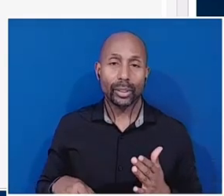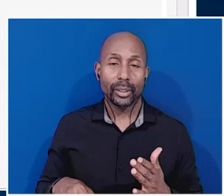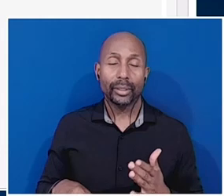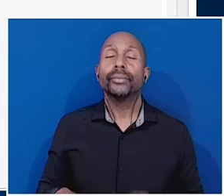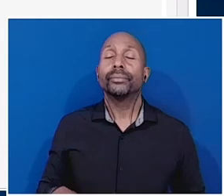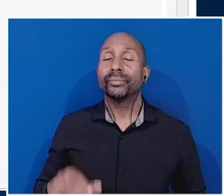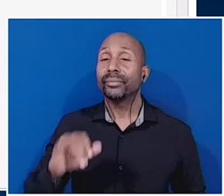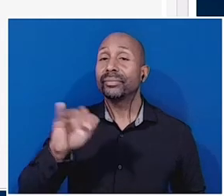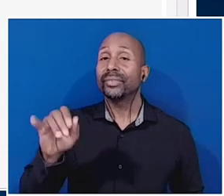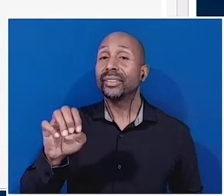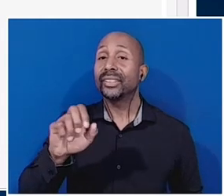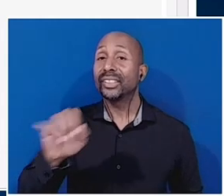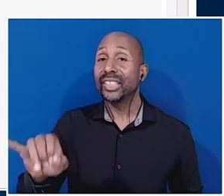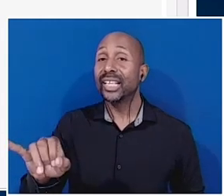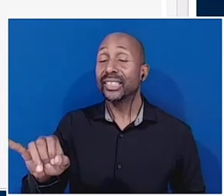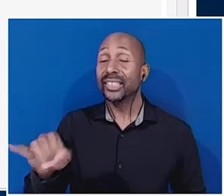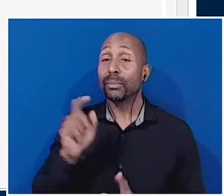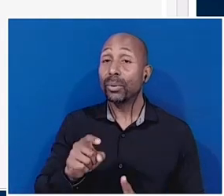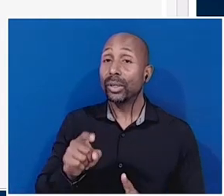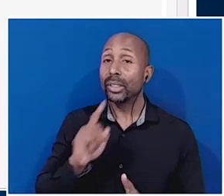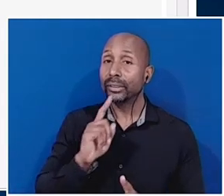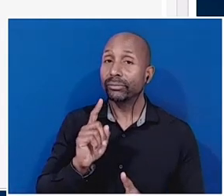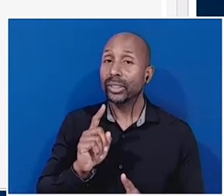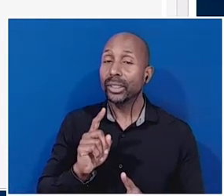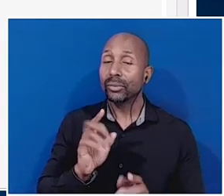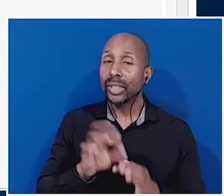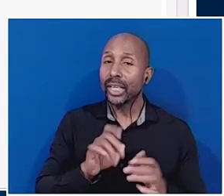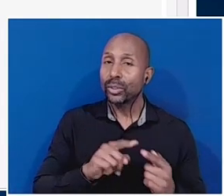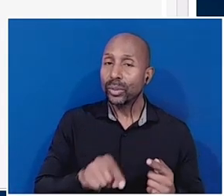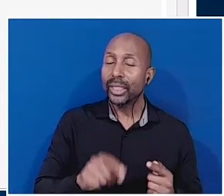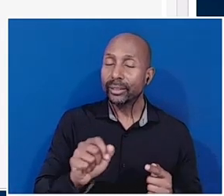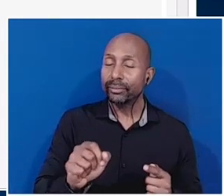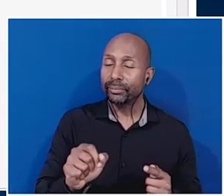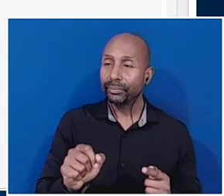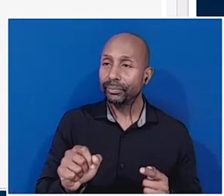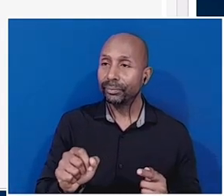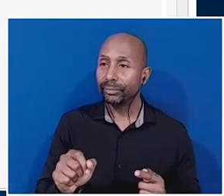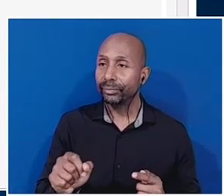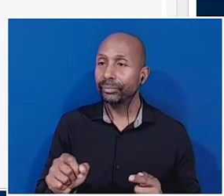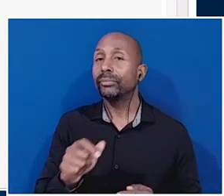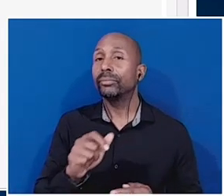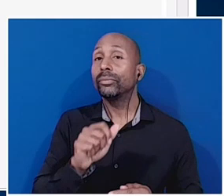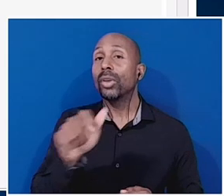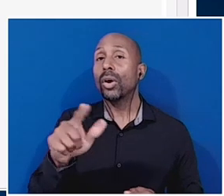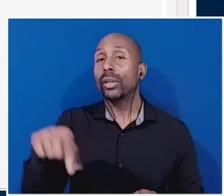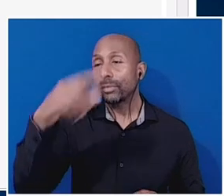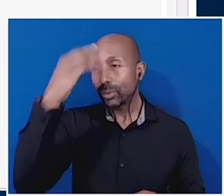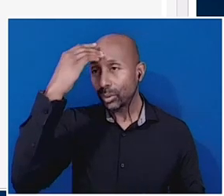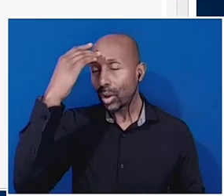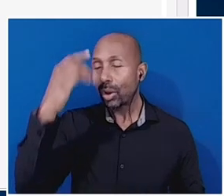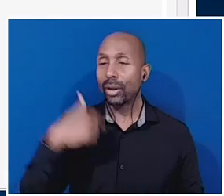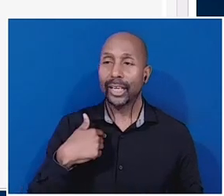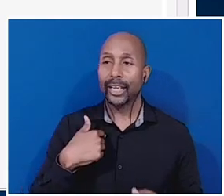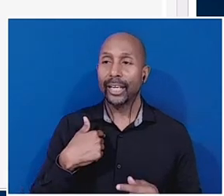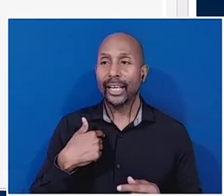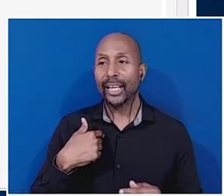Remember that in the- as you know, I'm a big fan of various trinities and the holy